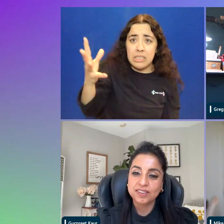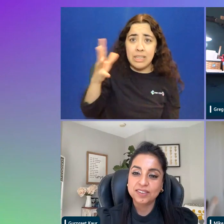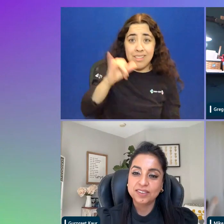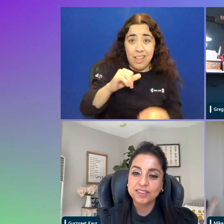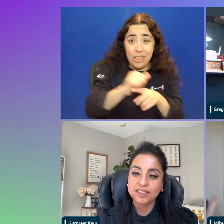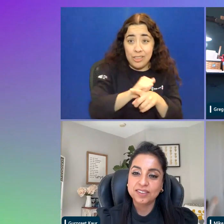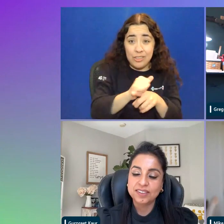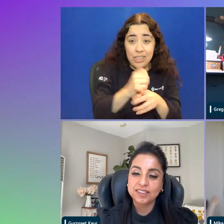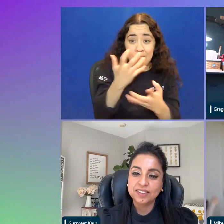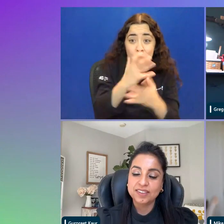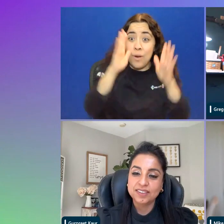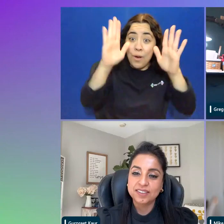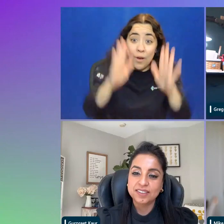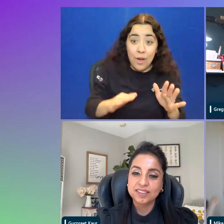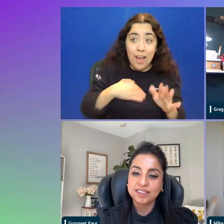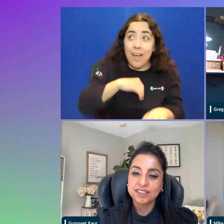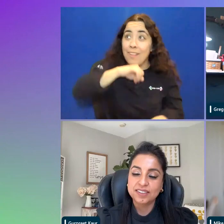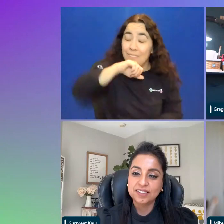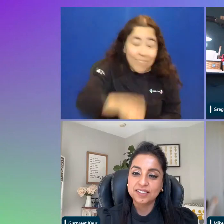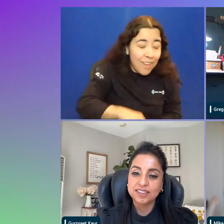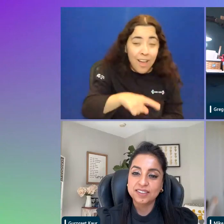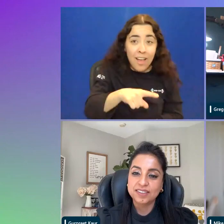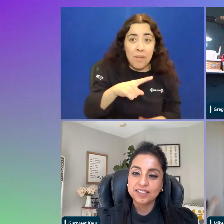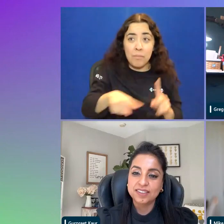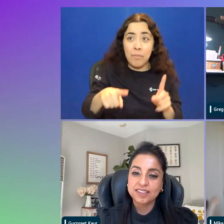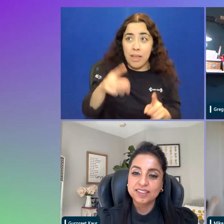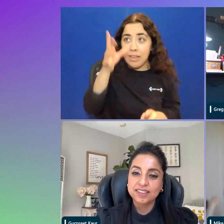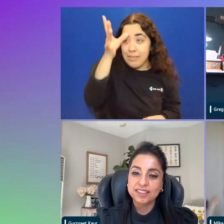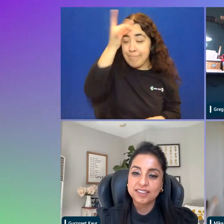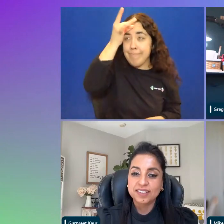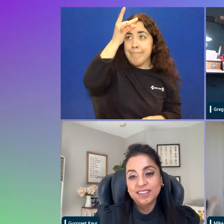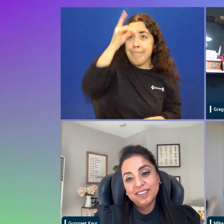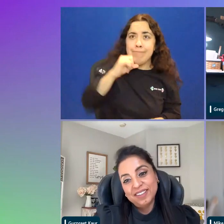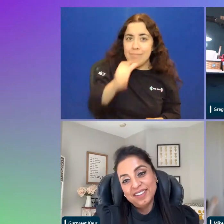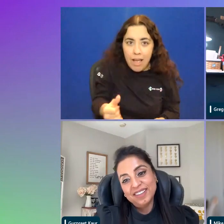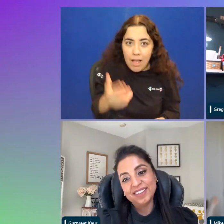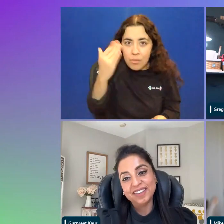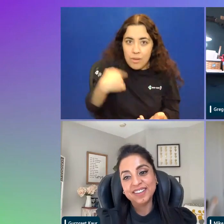loved it. And I don't remember any of it because I didn't use